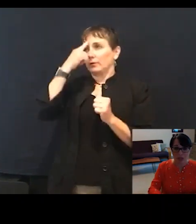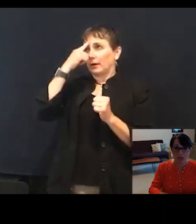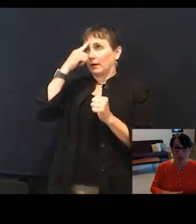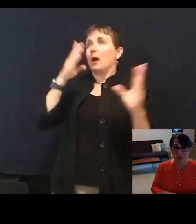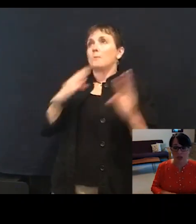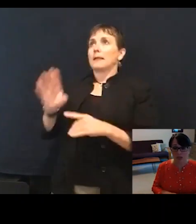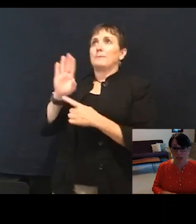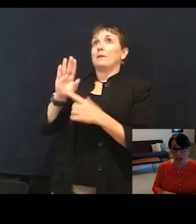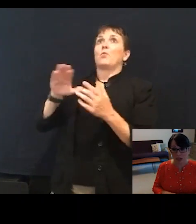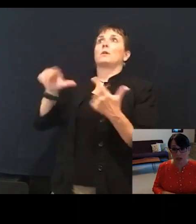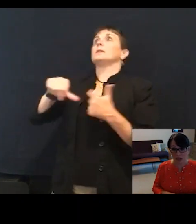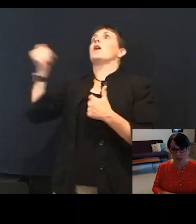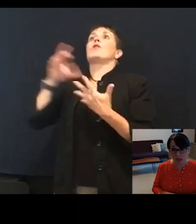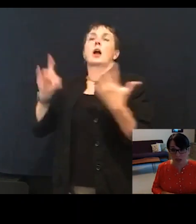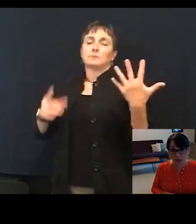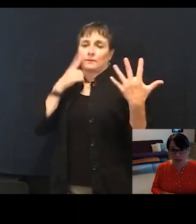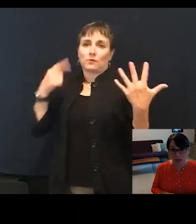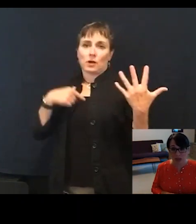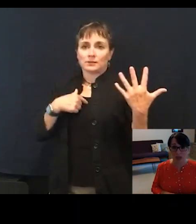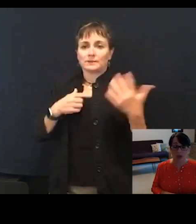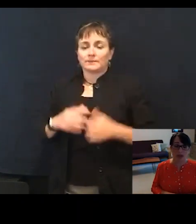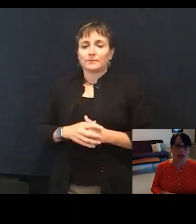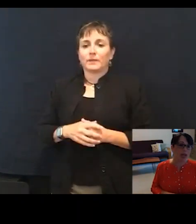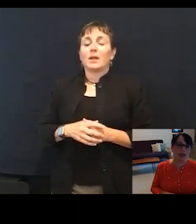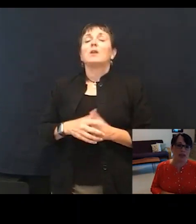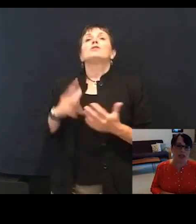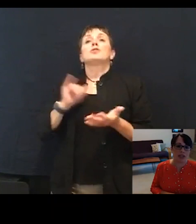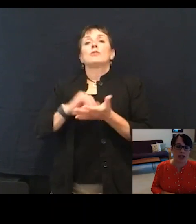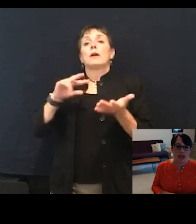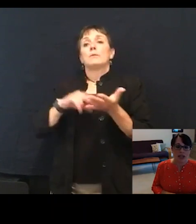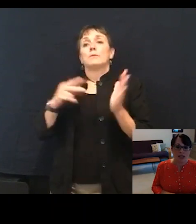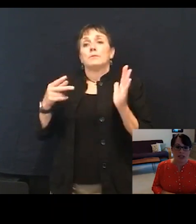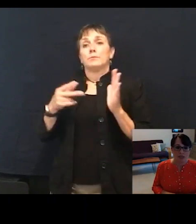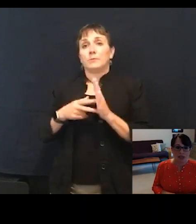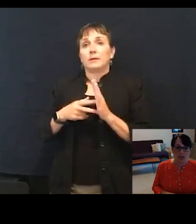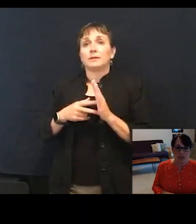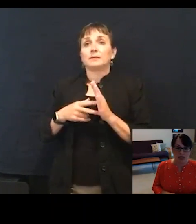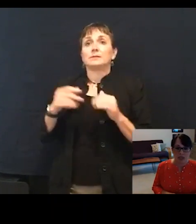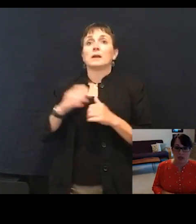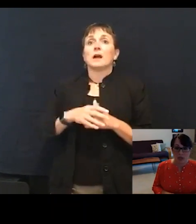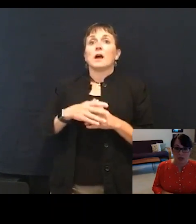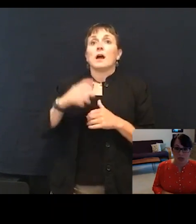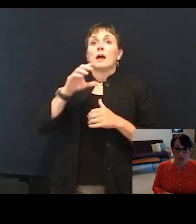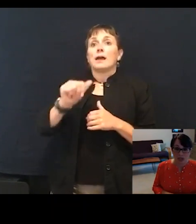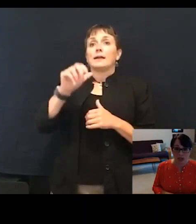And that involves adeno-associated virus, or AAV. And as I mentioned, this is the gold standard